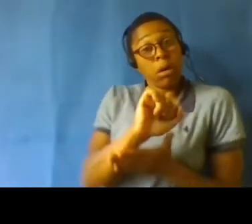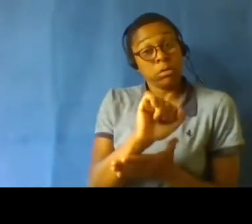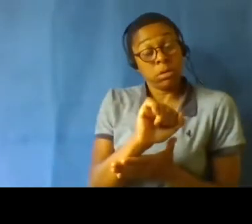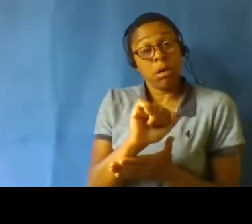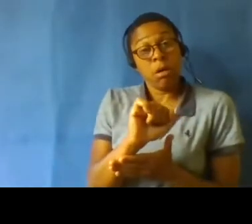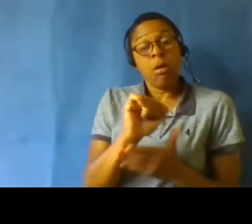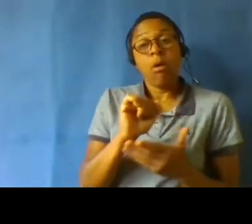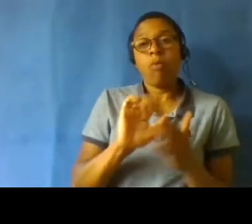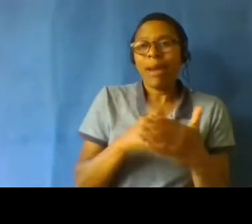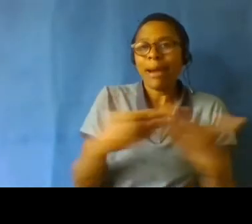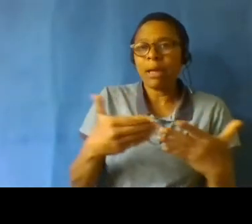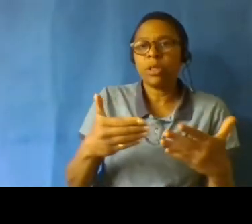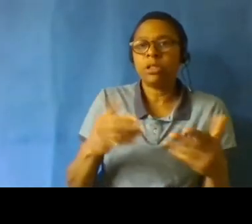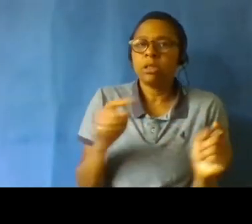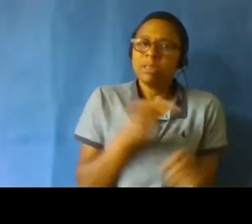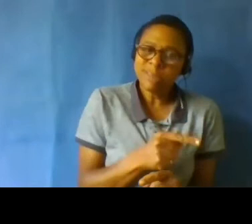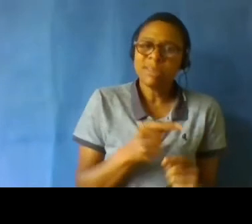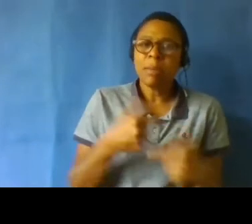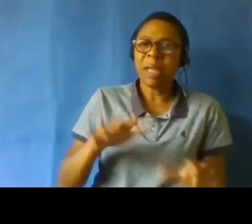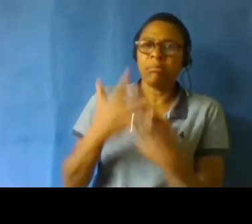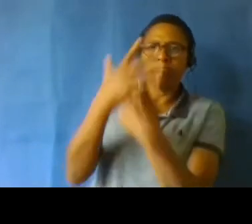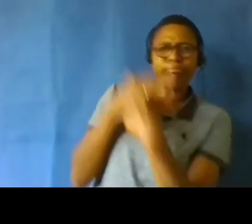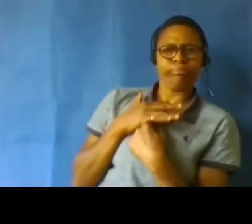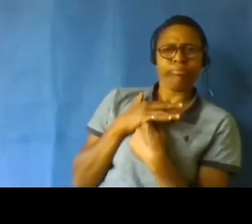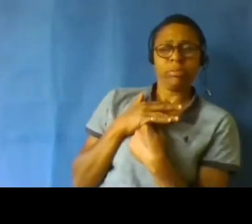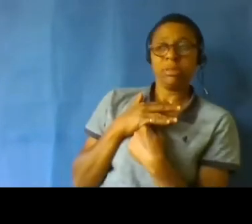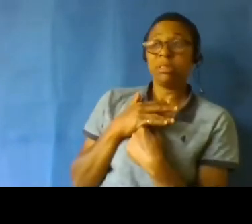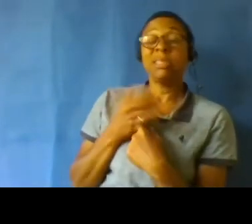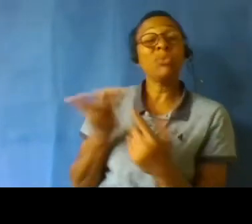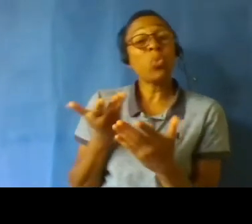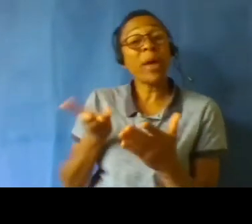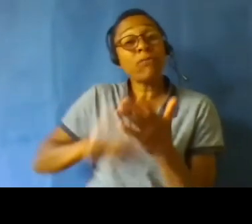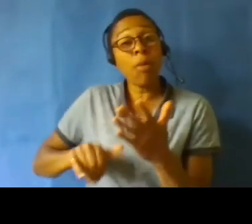of this culture itself and that by recognizing this and celebrating rather